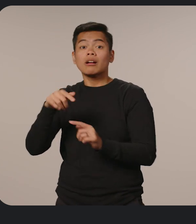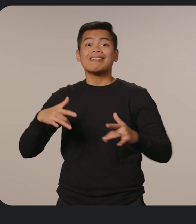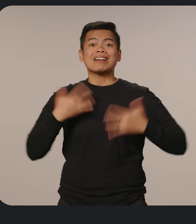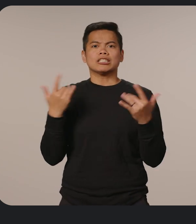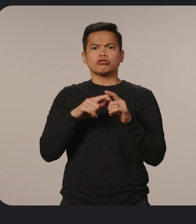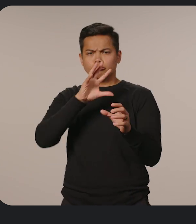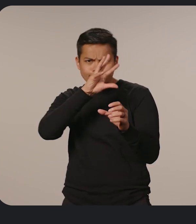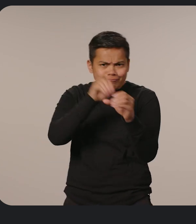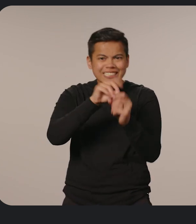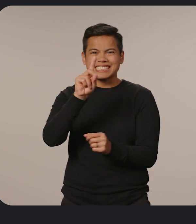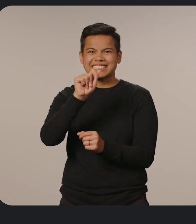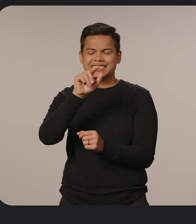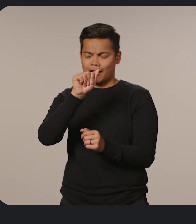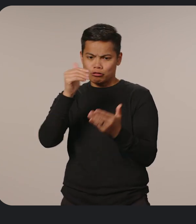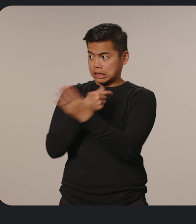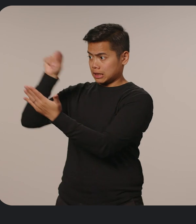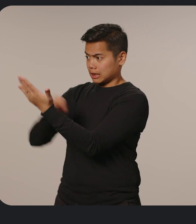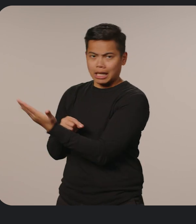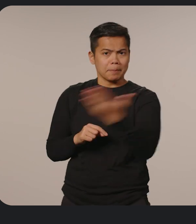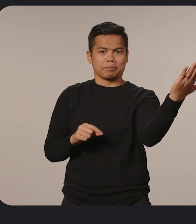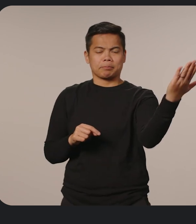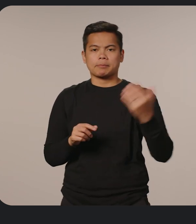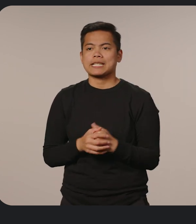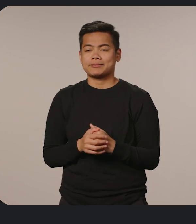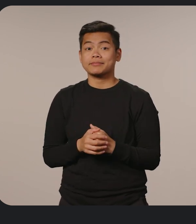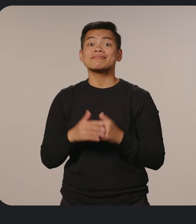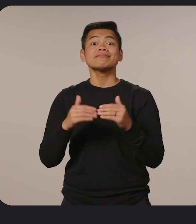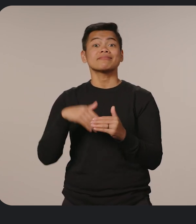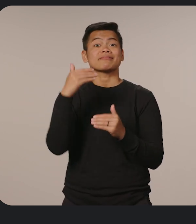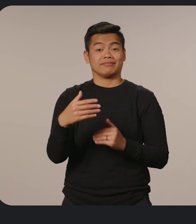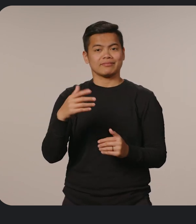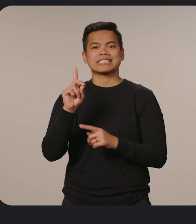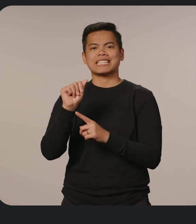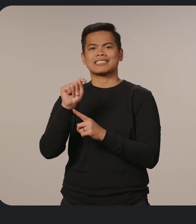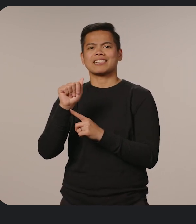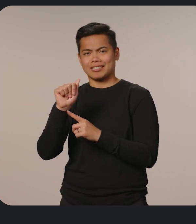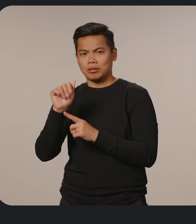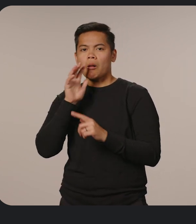that's in the newly written document next we want to take this data and send